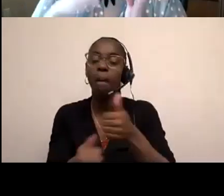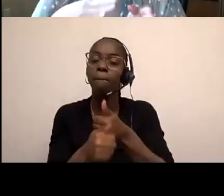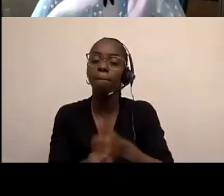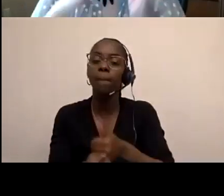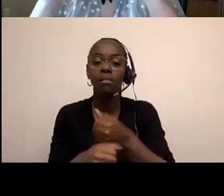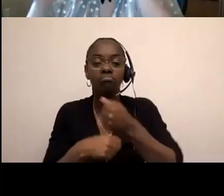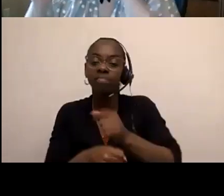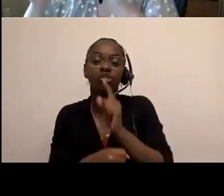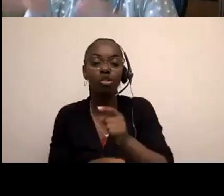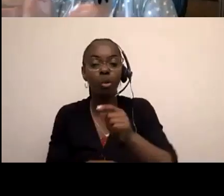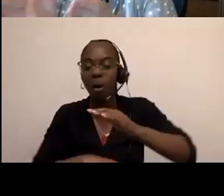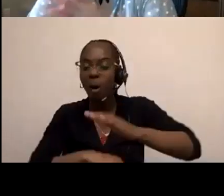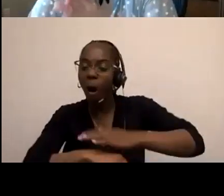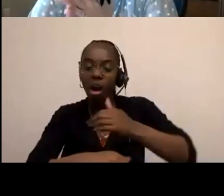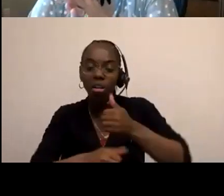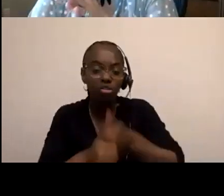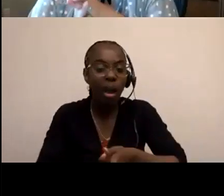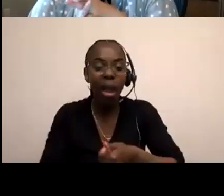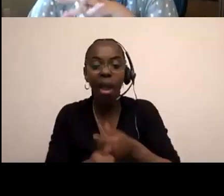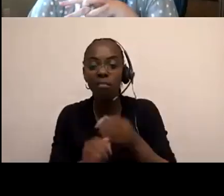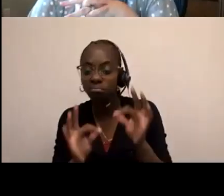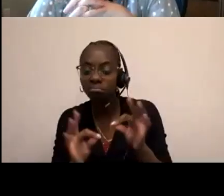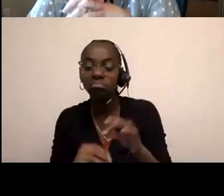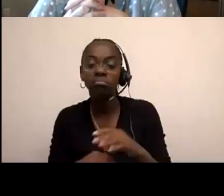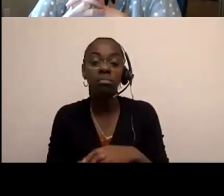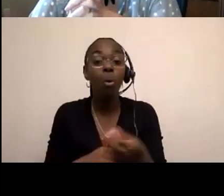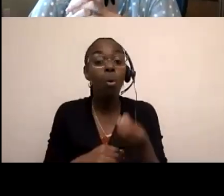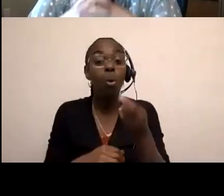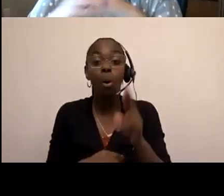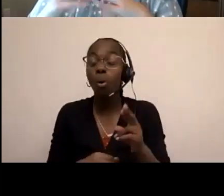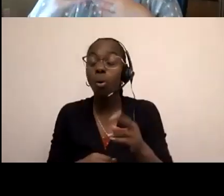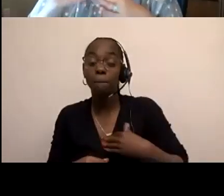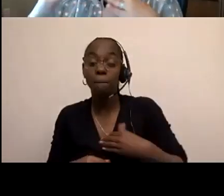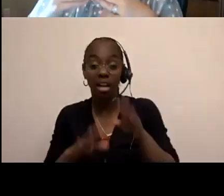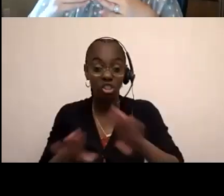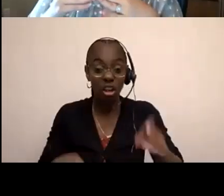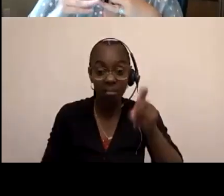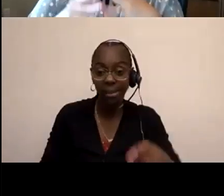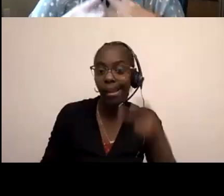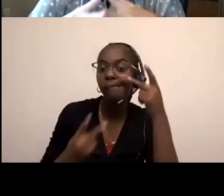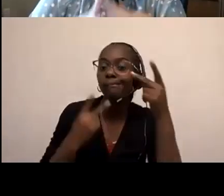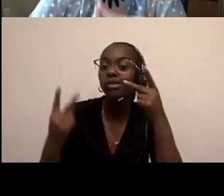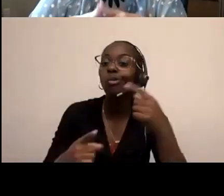OR IT CAN BE MY CHILD NEEDS VISUAL SCHEDULE AND REQUIRES REGULAR CHECK INS AFTER EACH